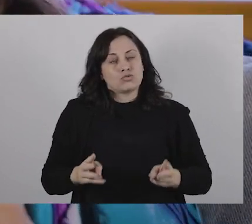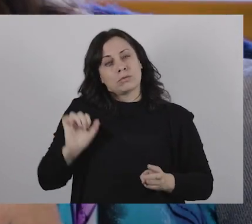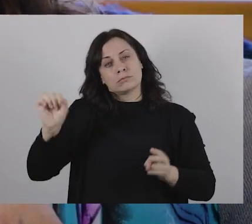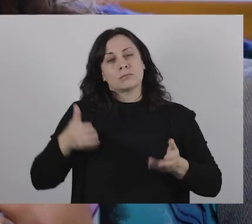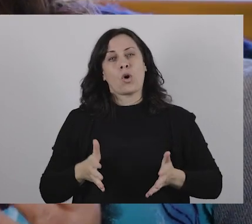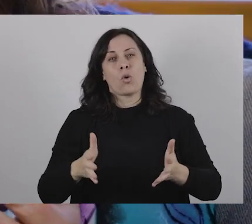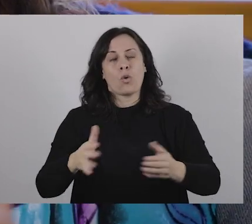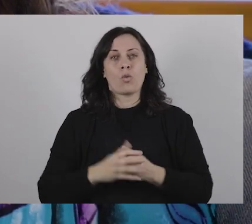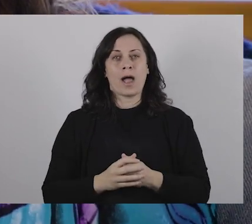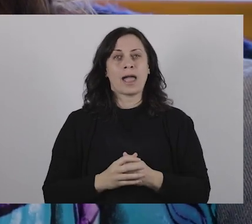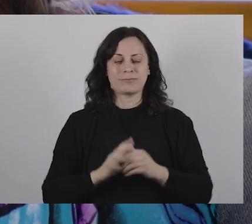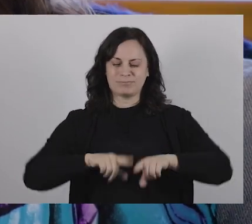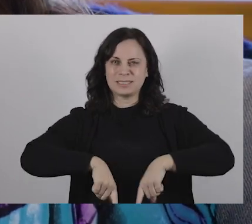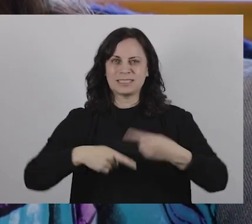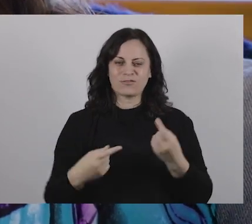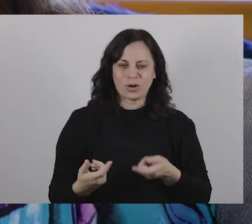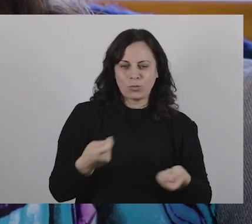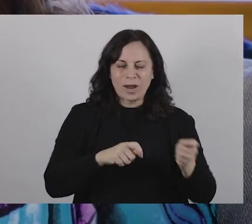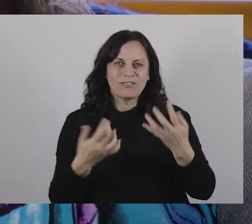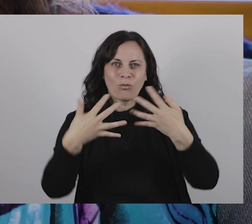you know, a lot of different weaving techniques.